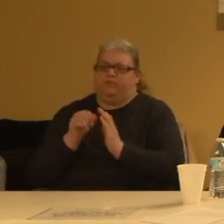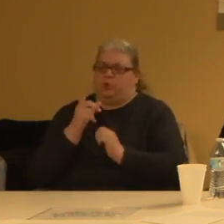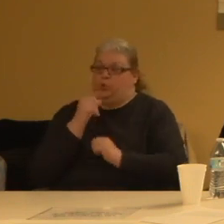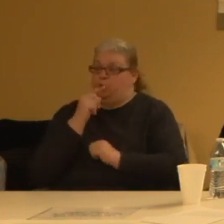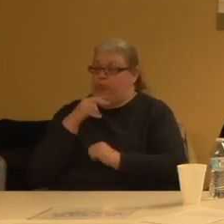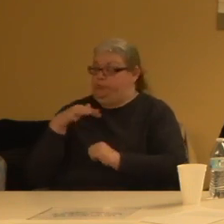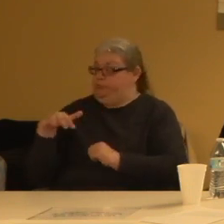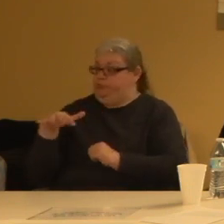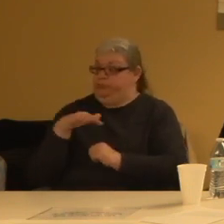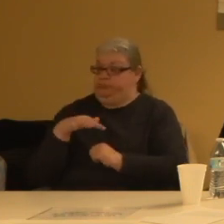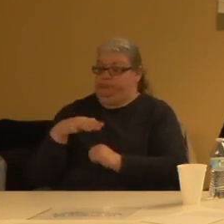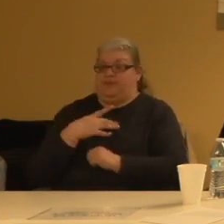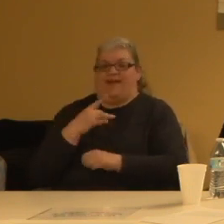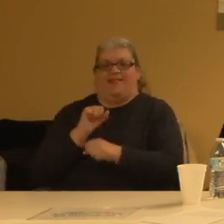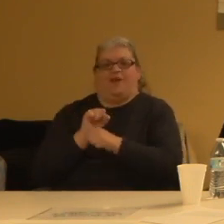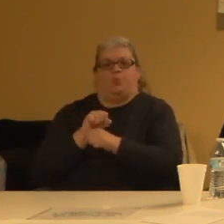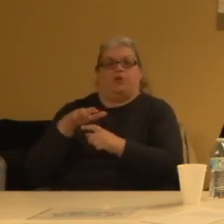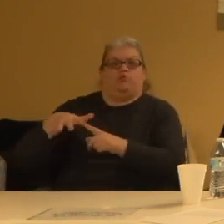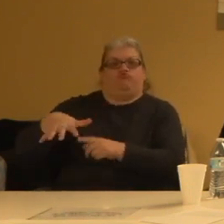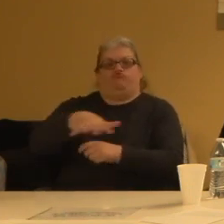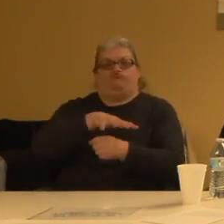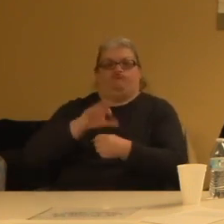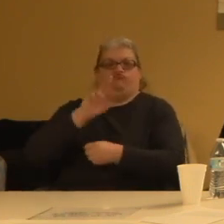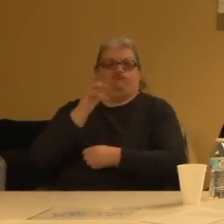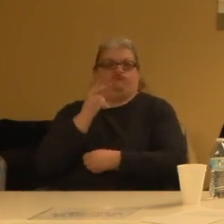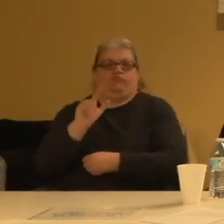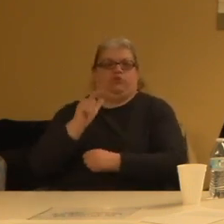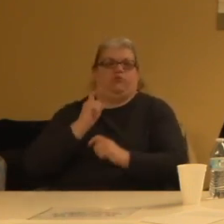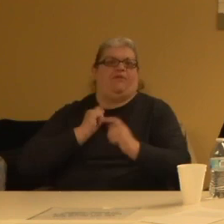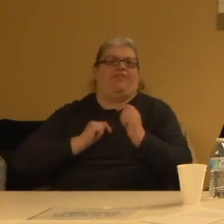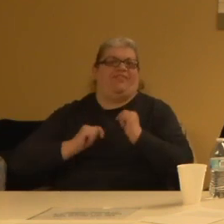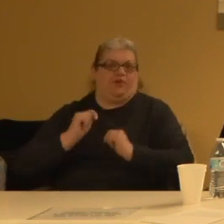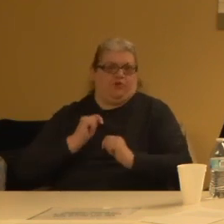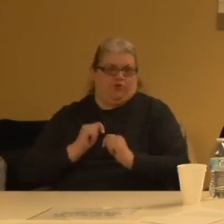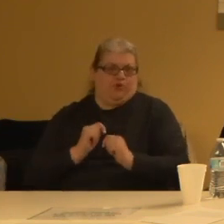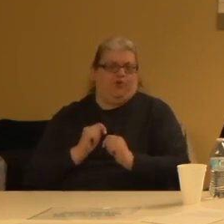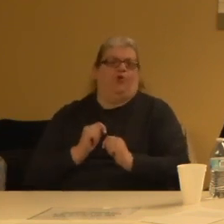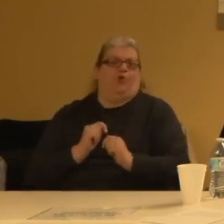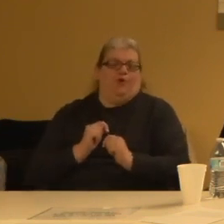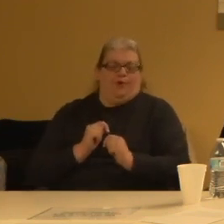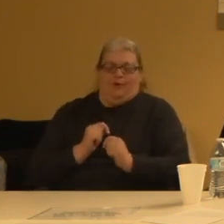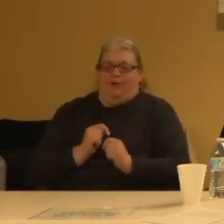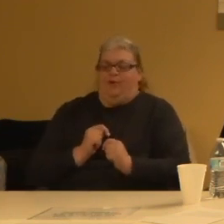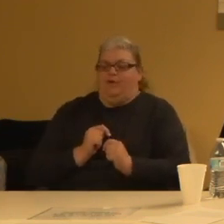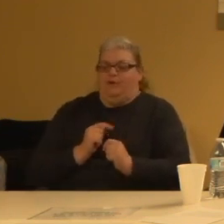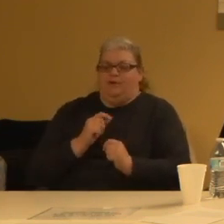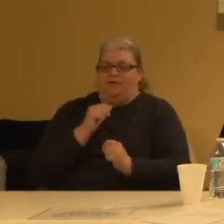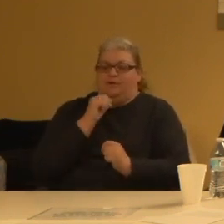That's why I like working regional theater too, because it can be so much more immediate to the community that it serves, as opposed to like commercial work in